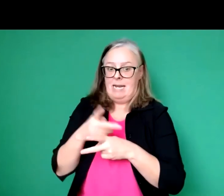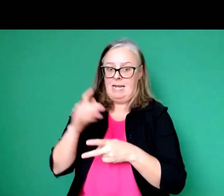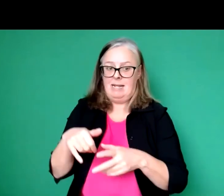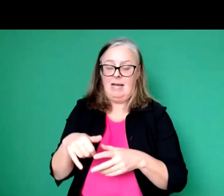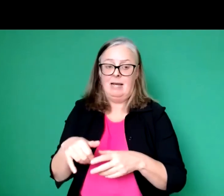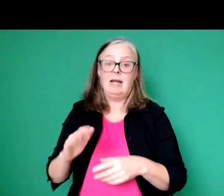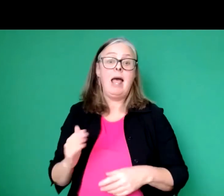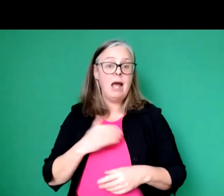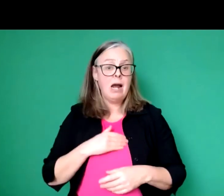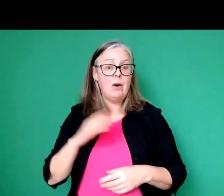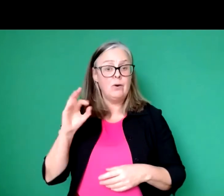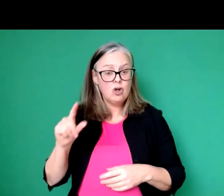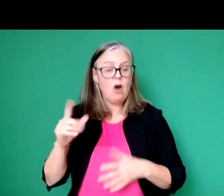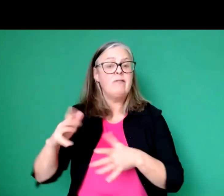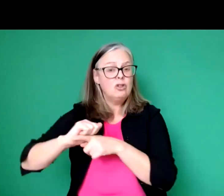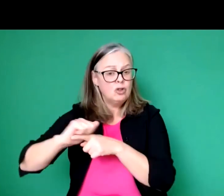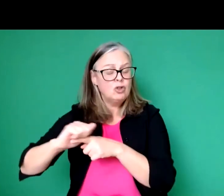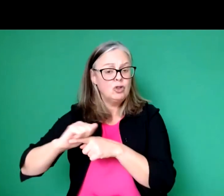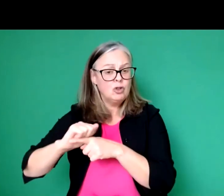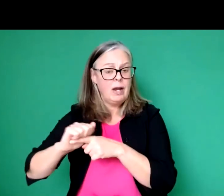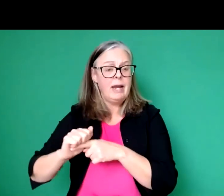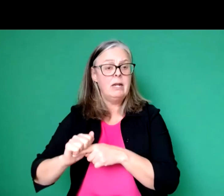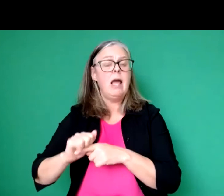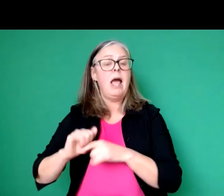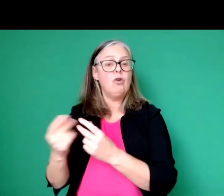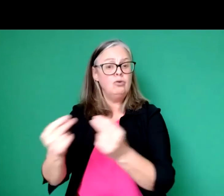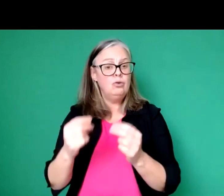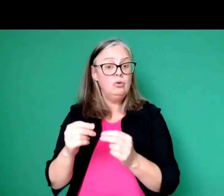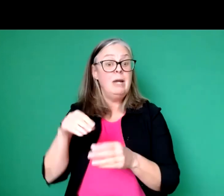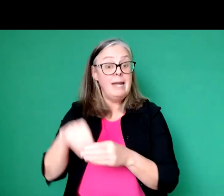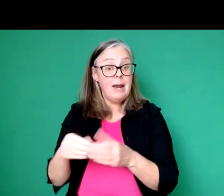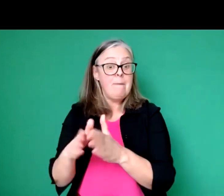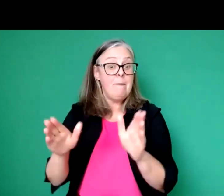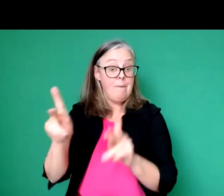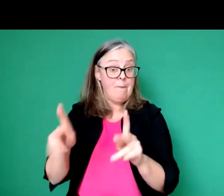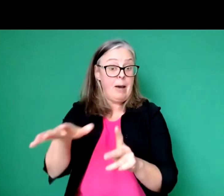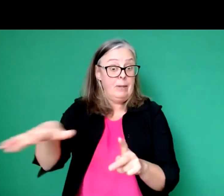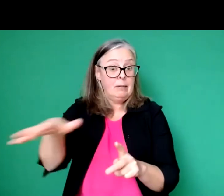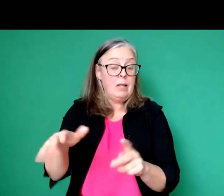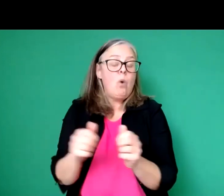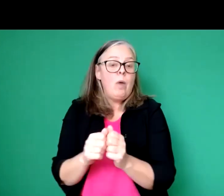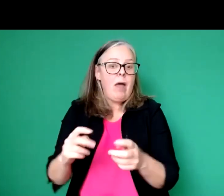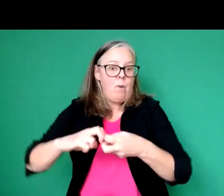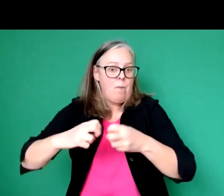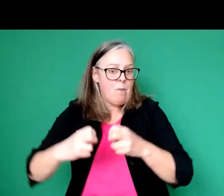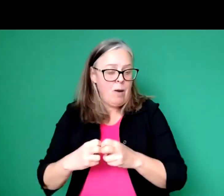perform their tasks in public without fuss and if something happens and as i said they're not robots